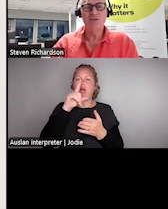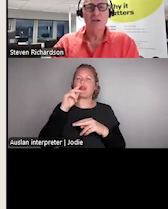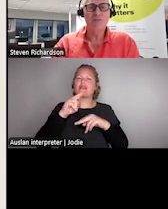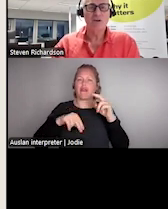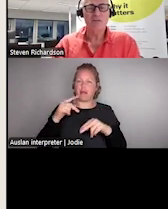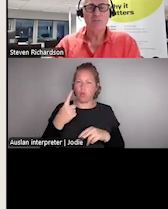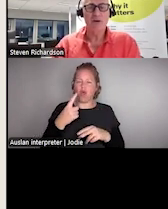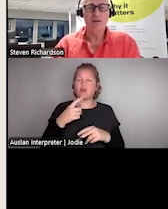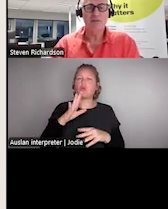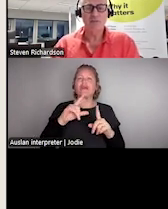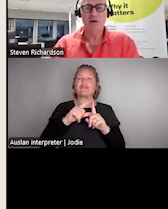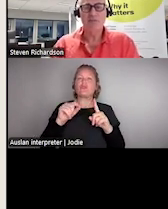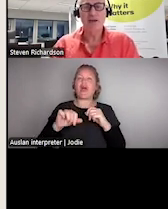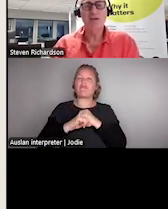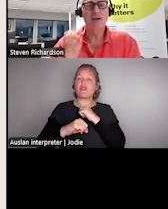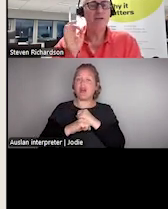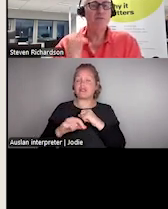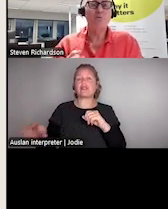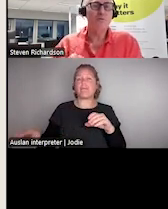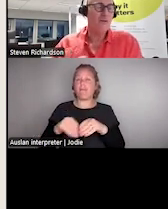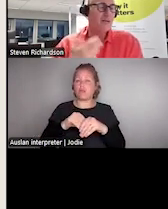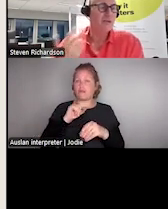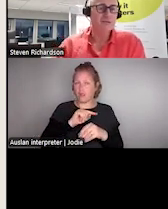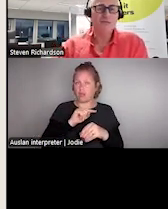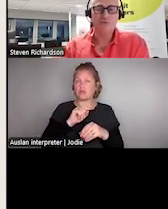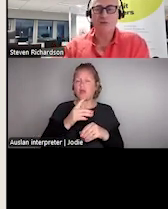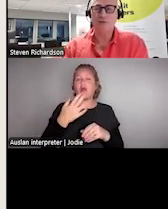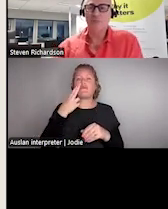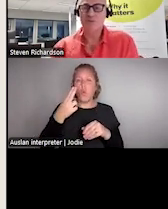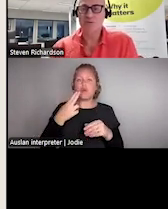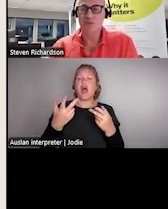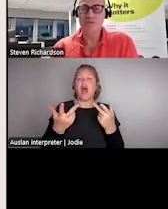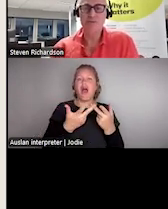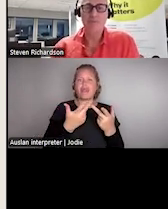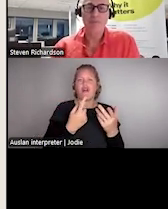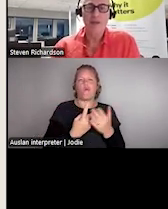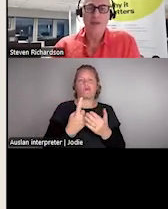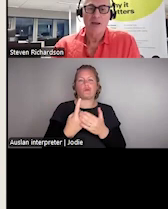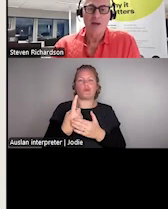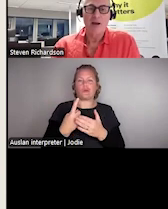Digital advertising as part of that. And of course other editorial opportunities.